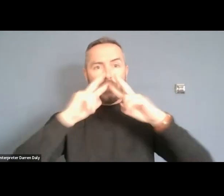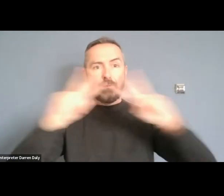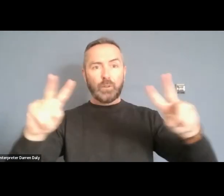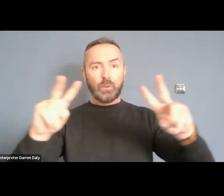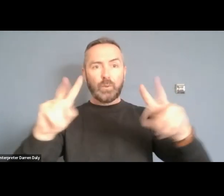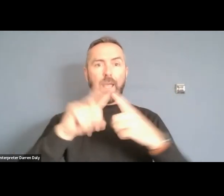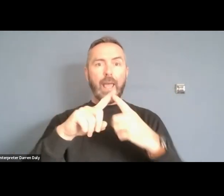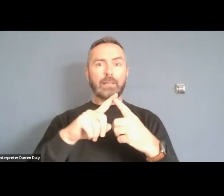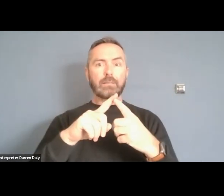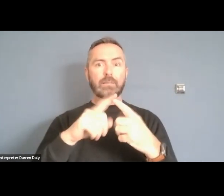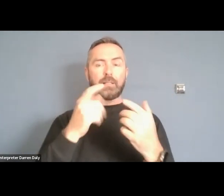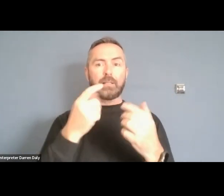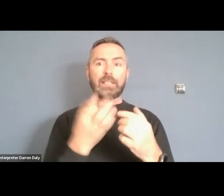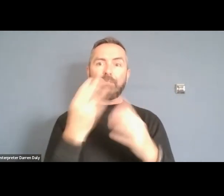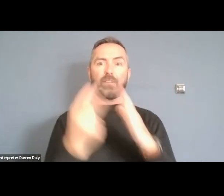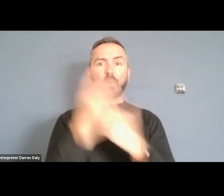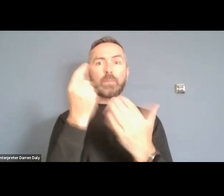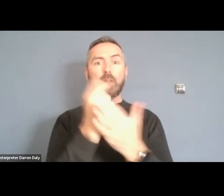give those views to this report.